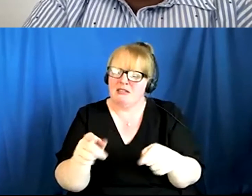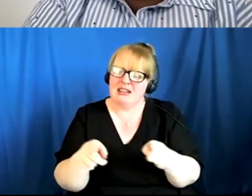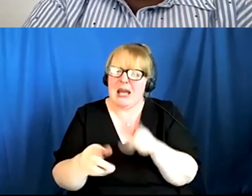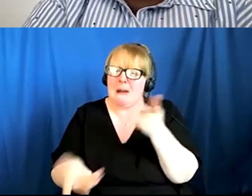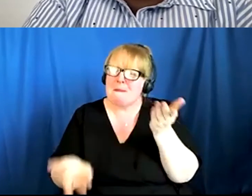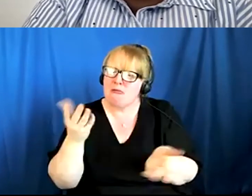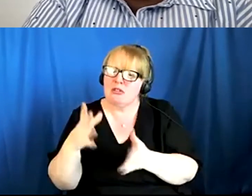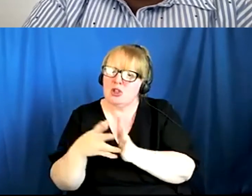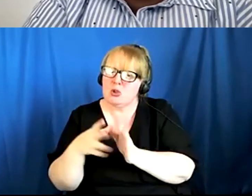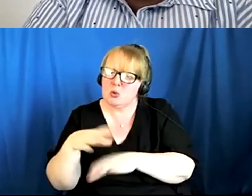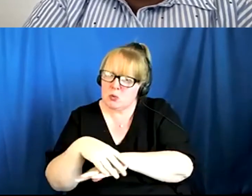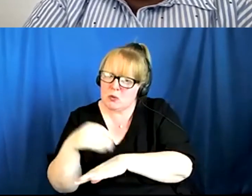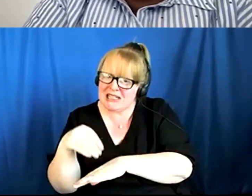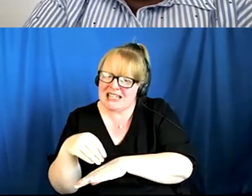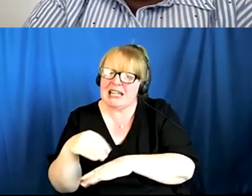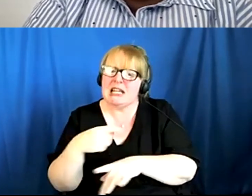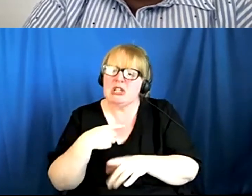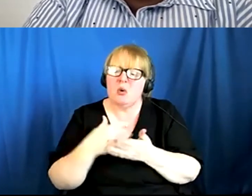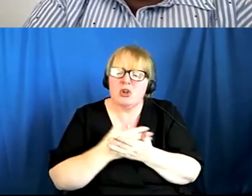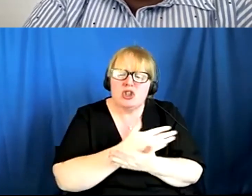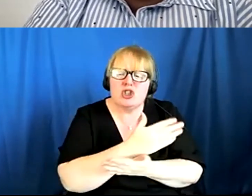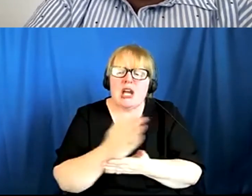and learning is one of those things that I think it's super important.